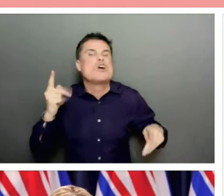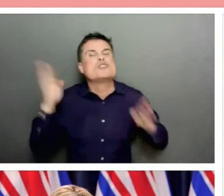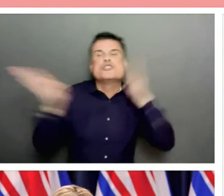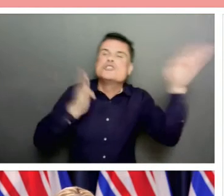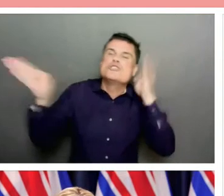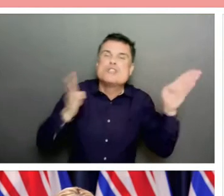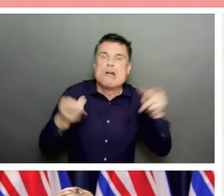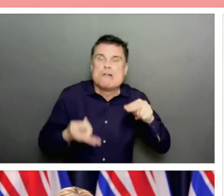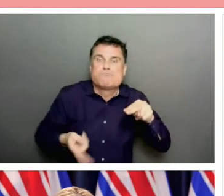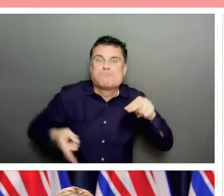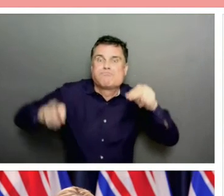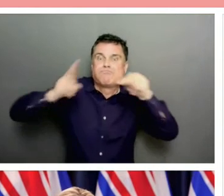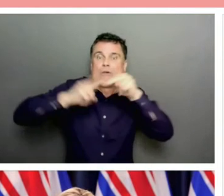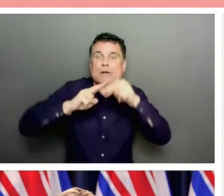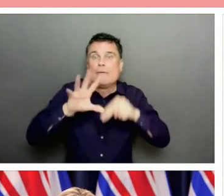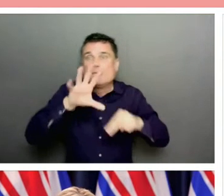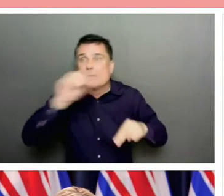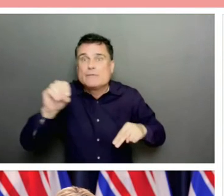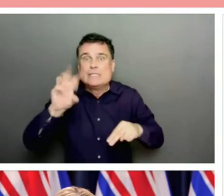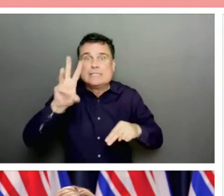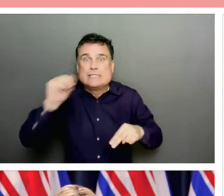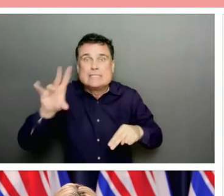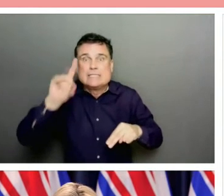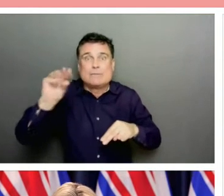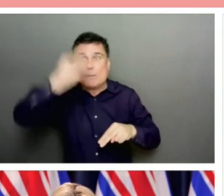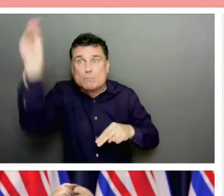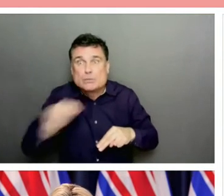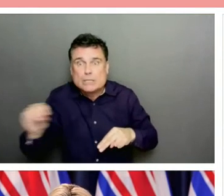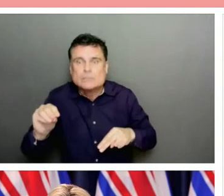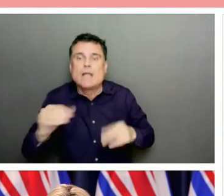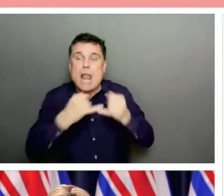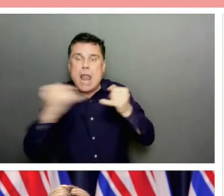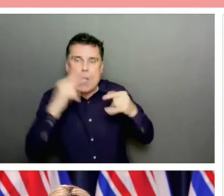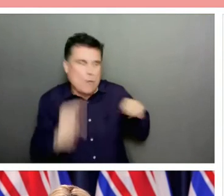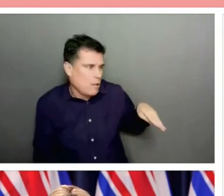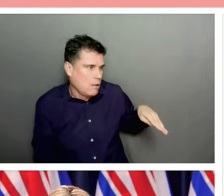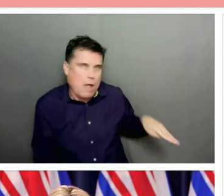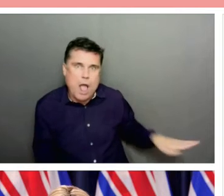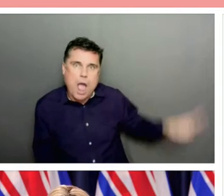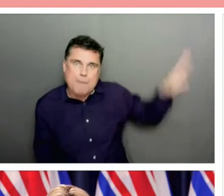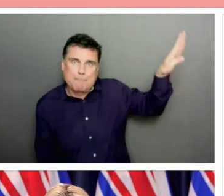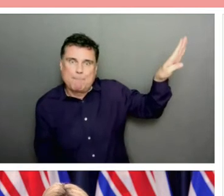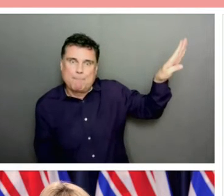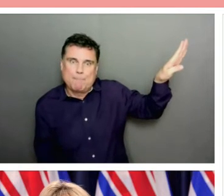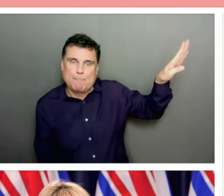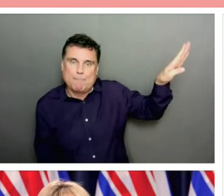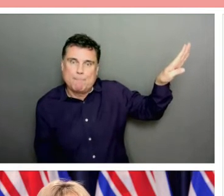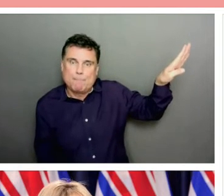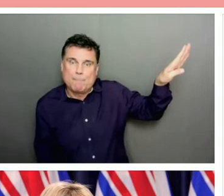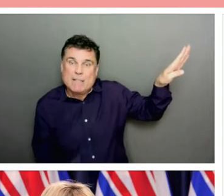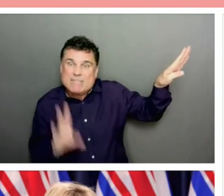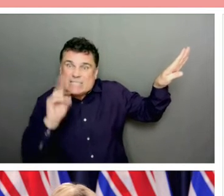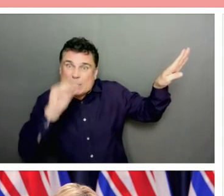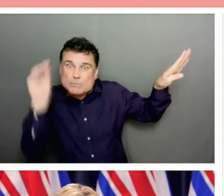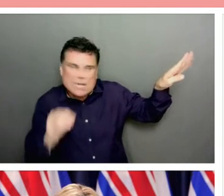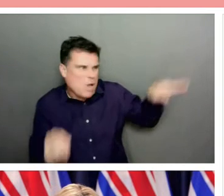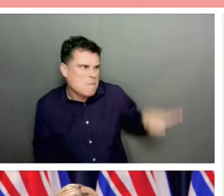Just to end up our presentation today, I'd like to give a little bit of an update about what I just